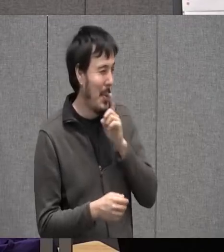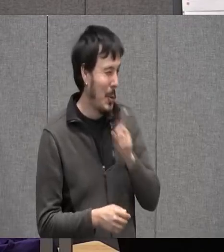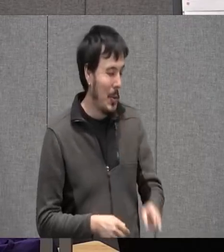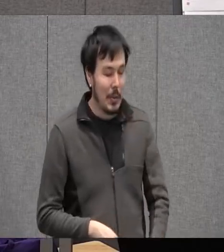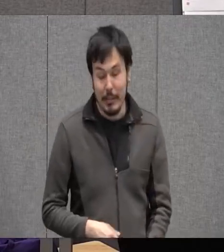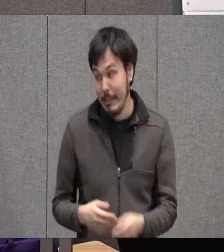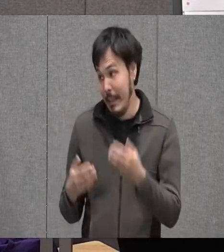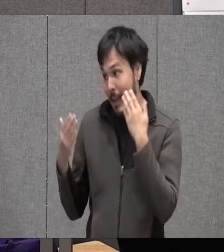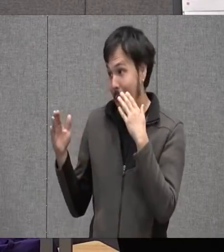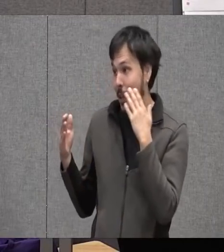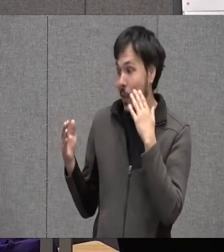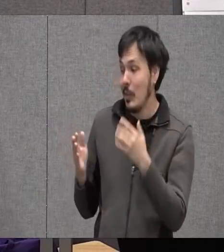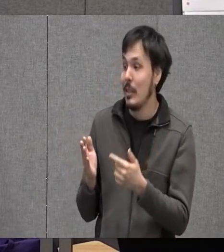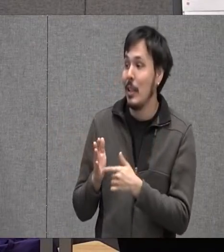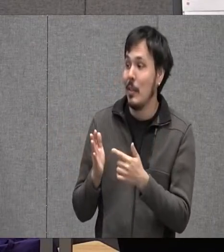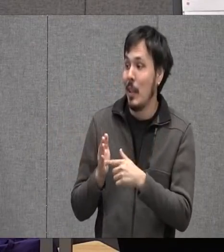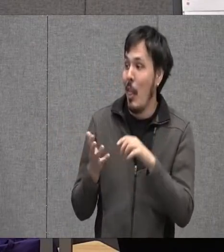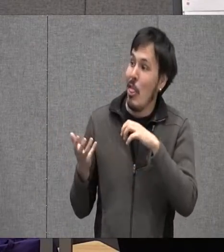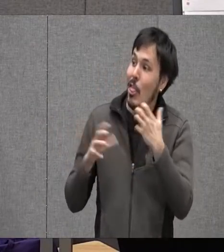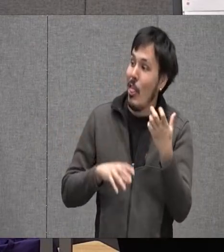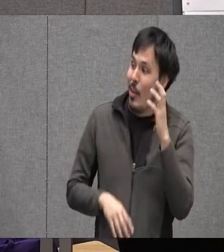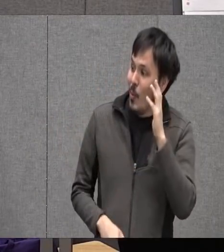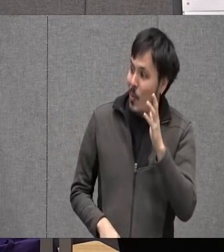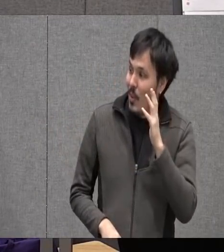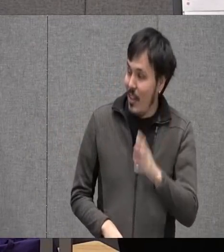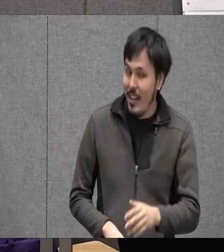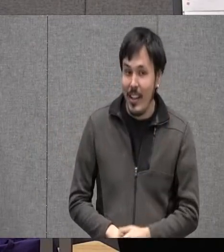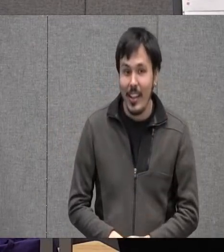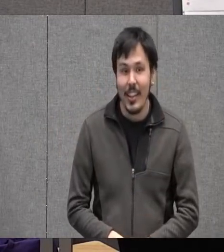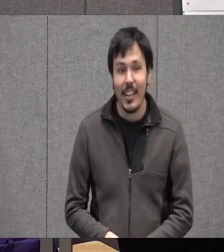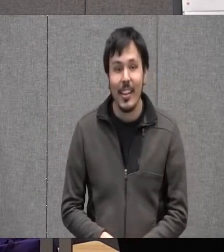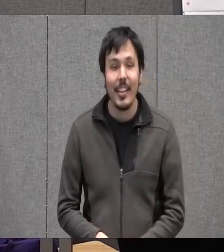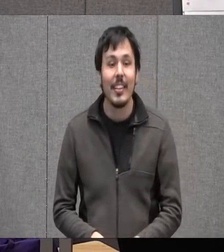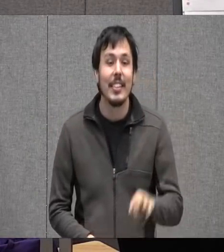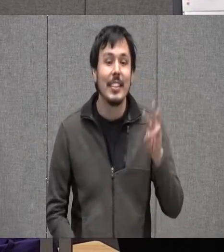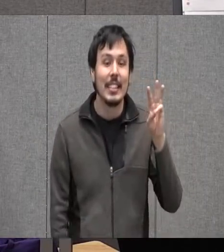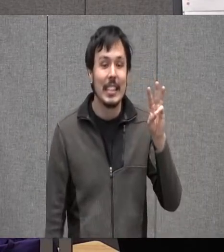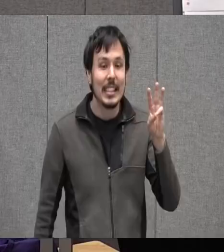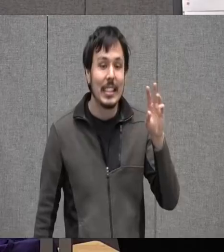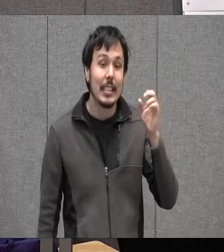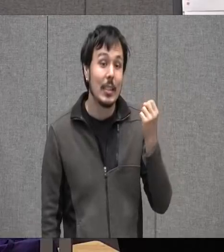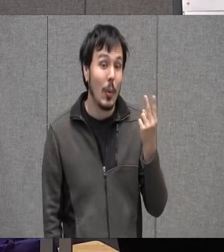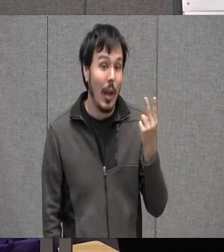Sometimes that backfires. Yes. [Both] Six, 12,